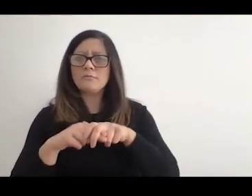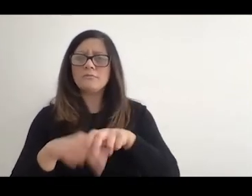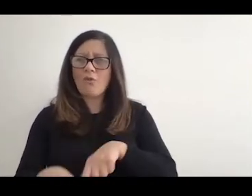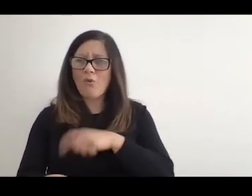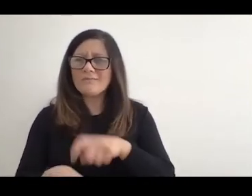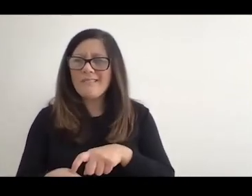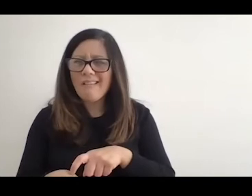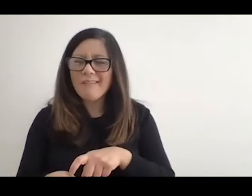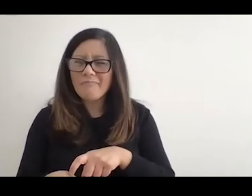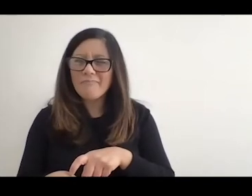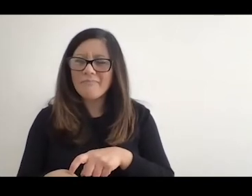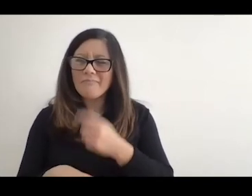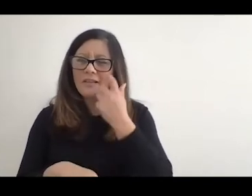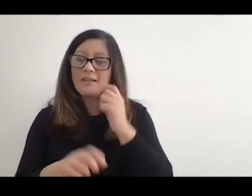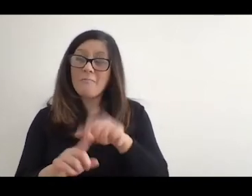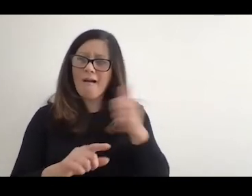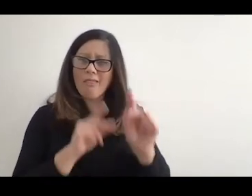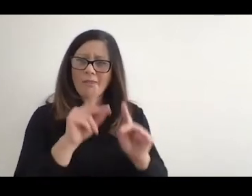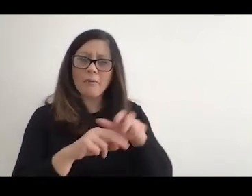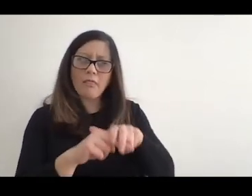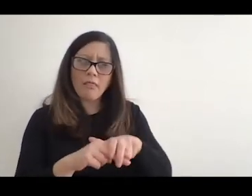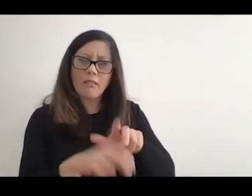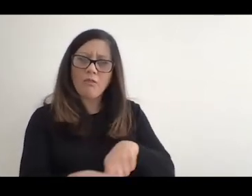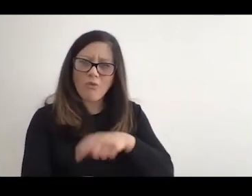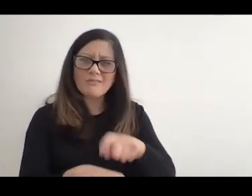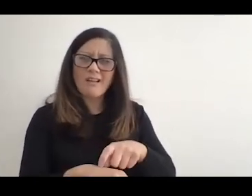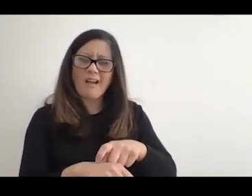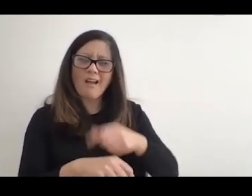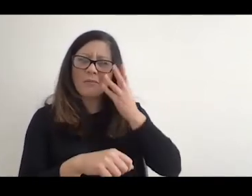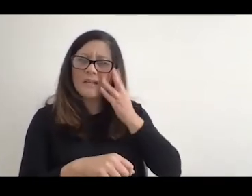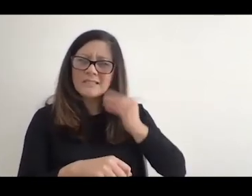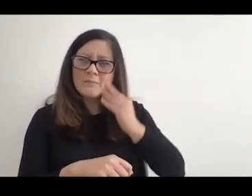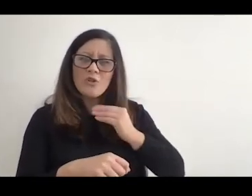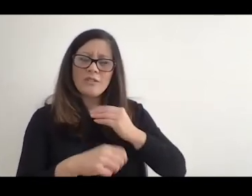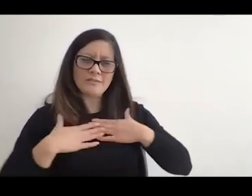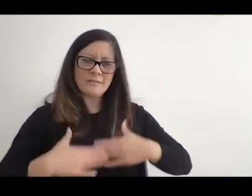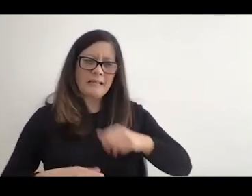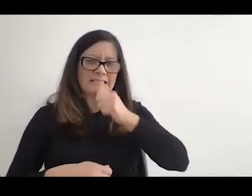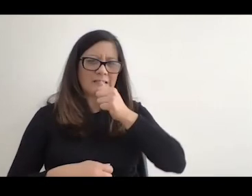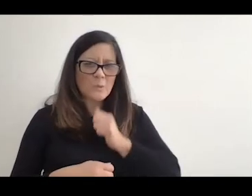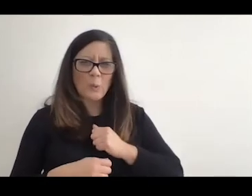all the time so we may not have it press into our bodies the same way.